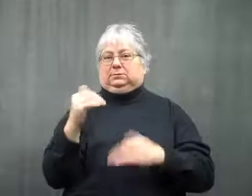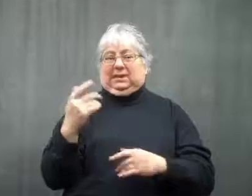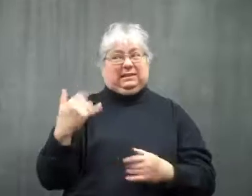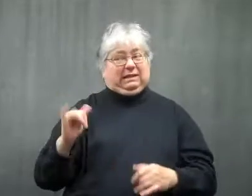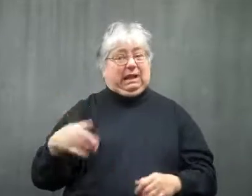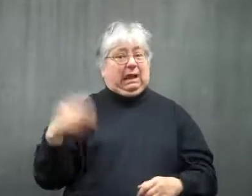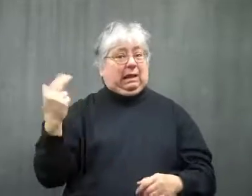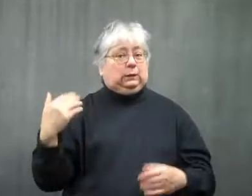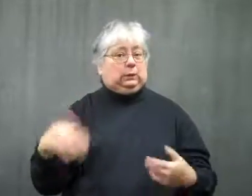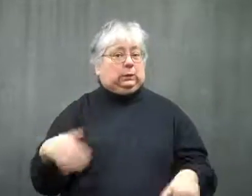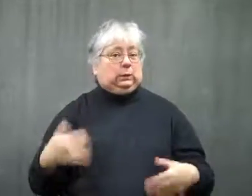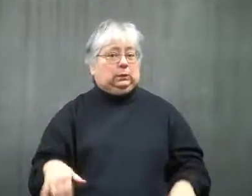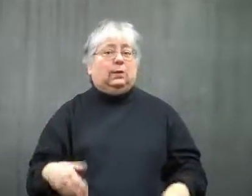That's still high.